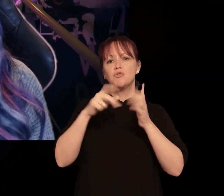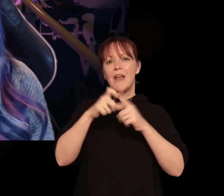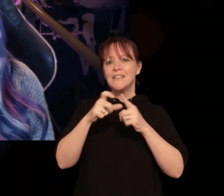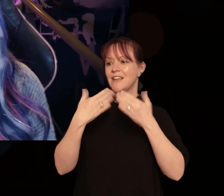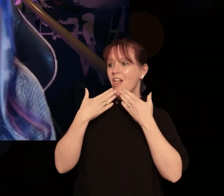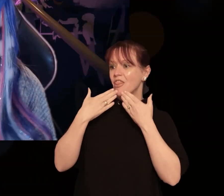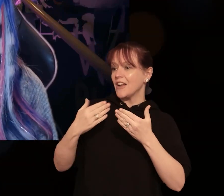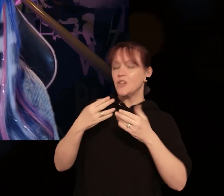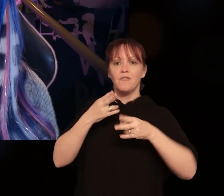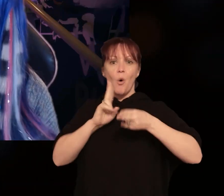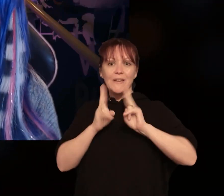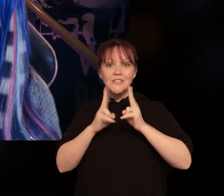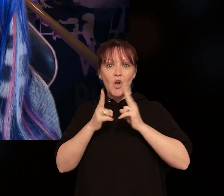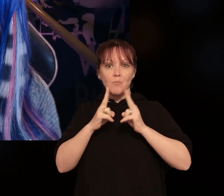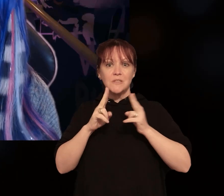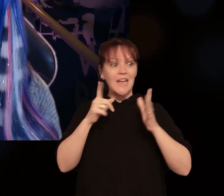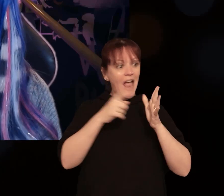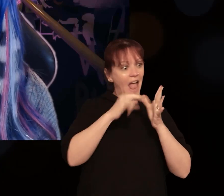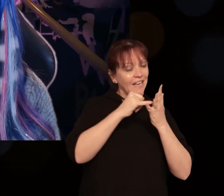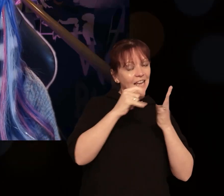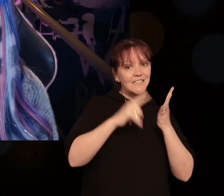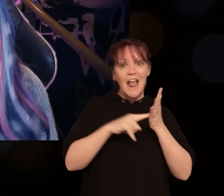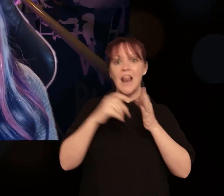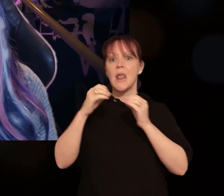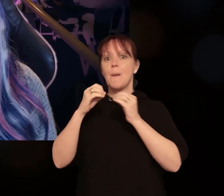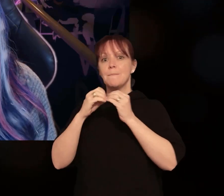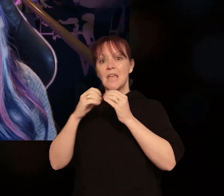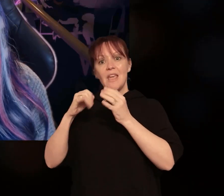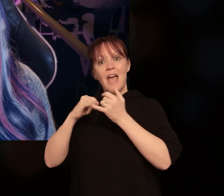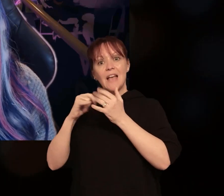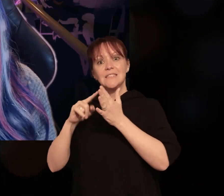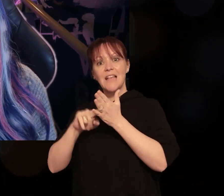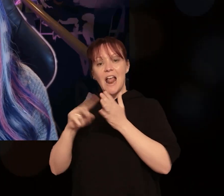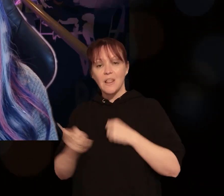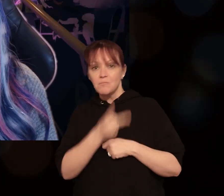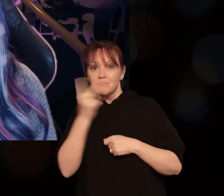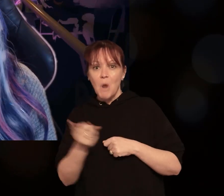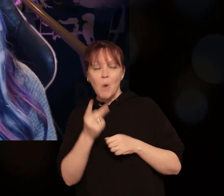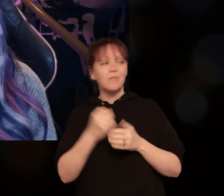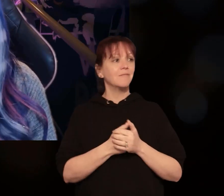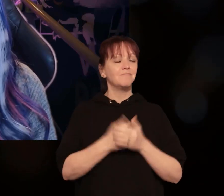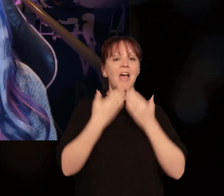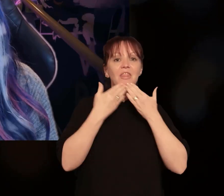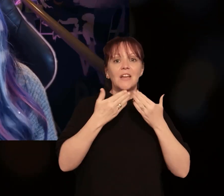and thank you to Descriptive Video Works for again providing the audio description.